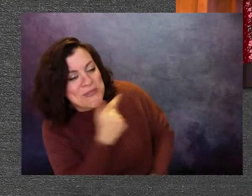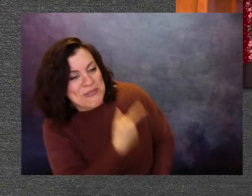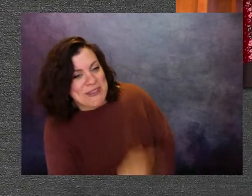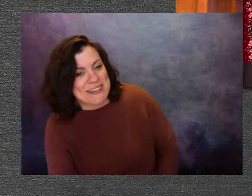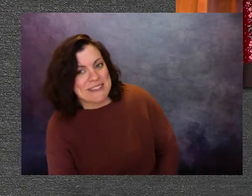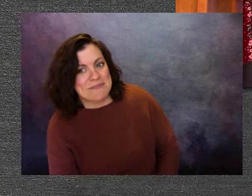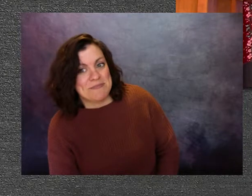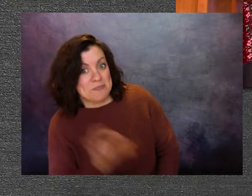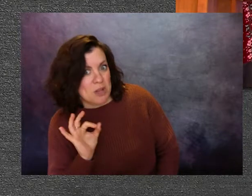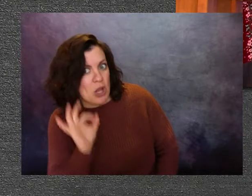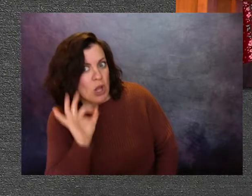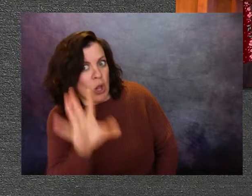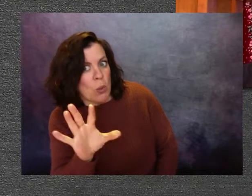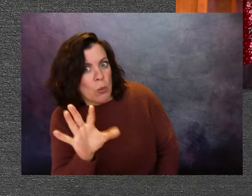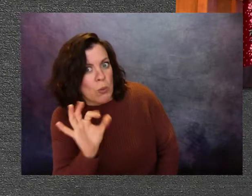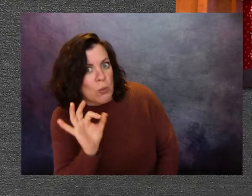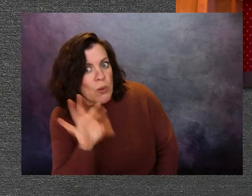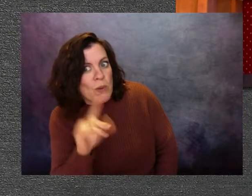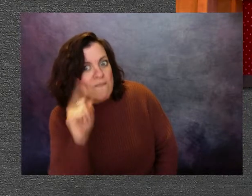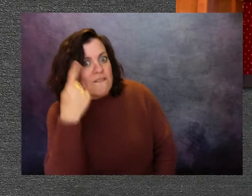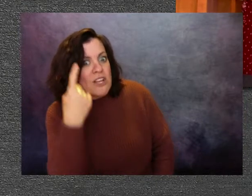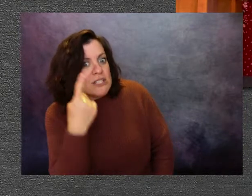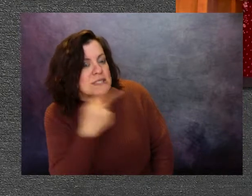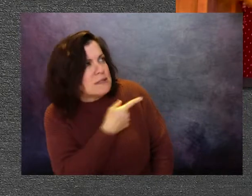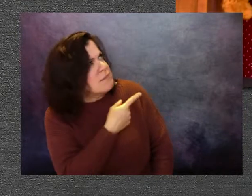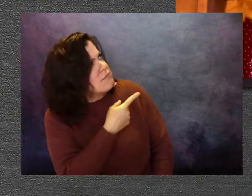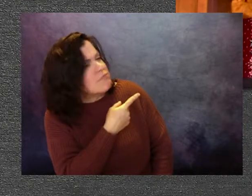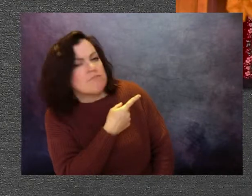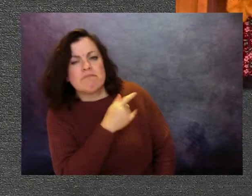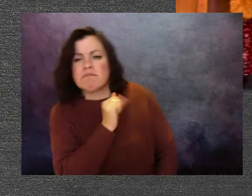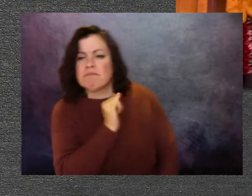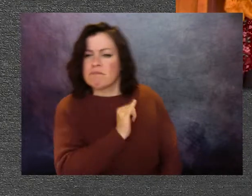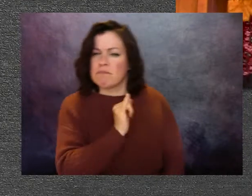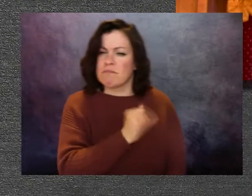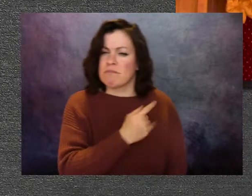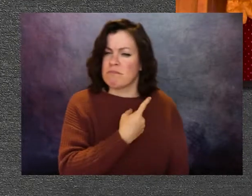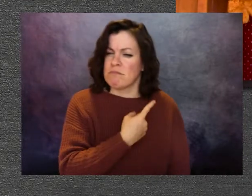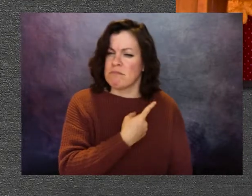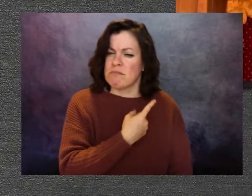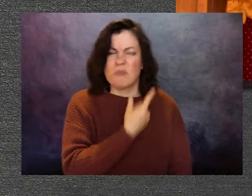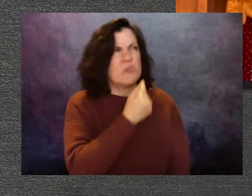All right. Here's our first clue. What is that?